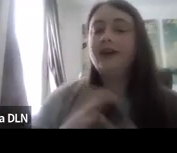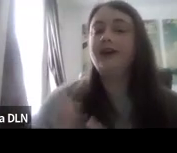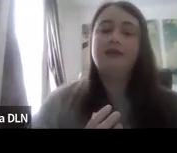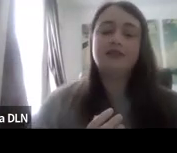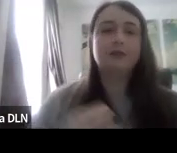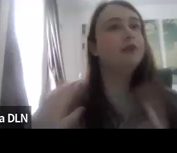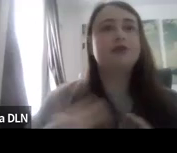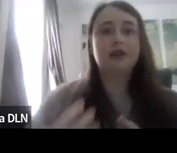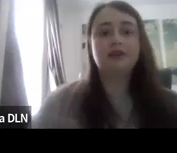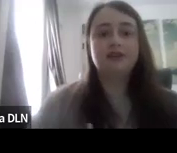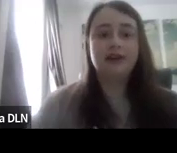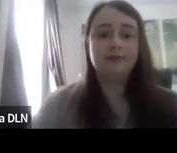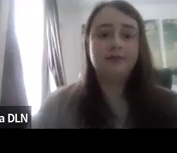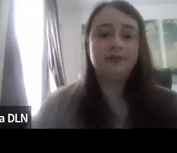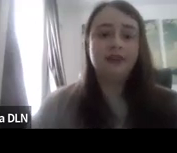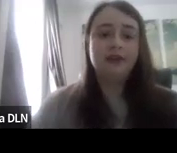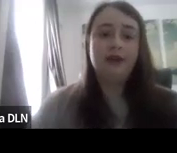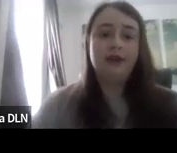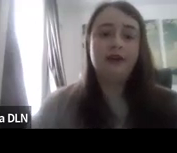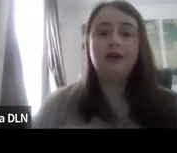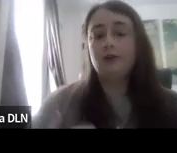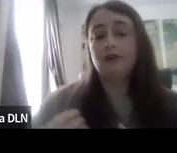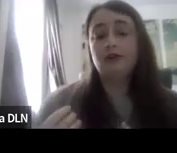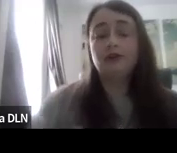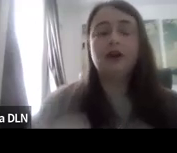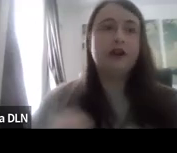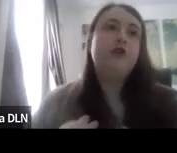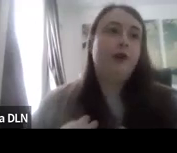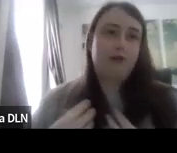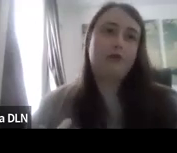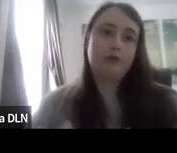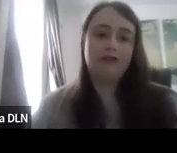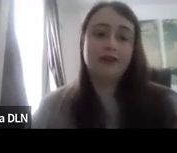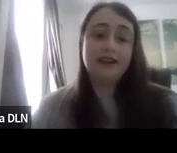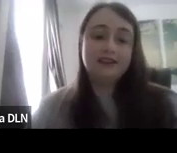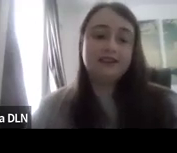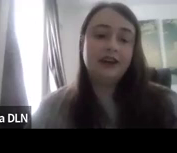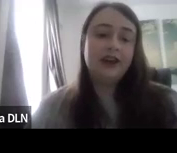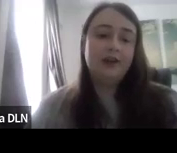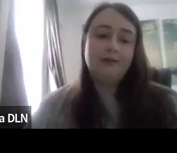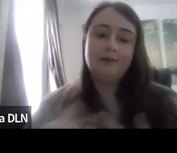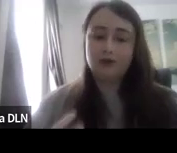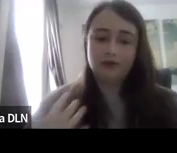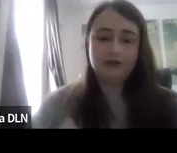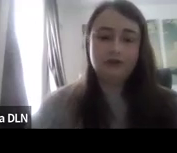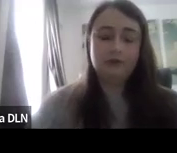and gave a summary of what's relevant to them. It made everyone... I knew everyone was aware of my needs and made me more confident